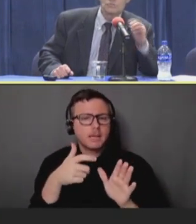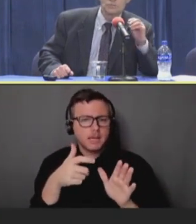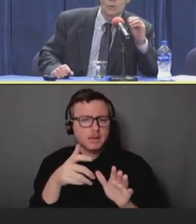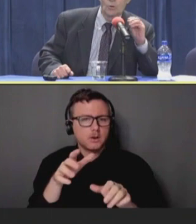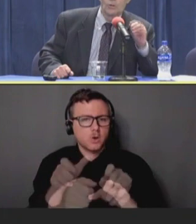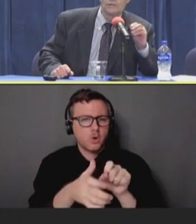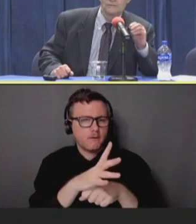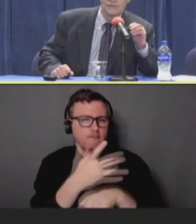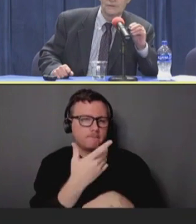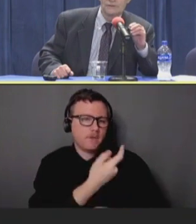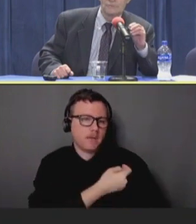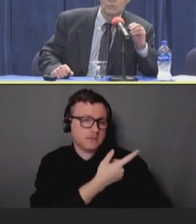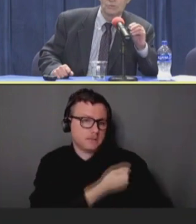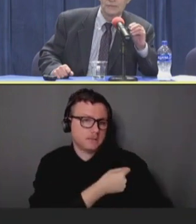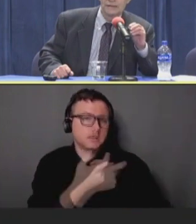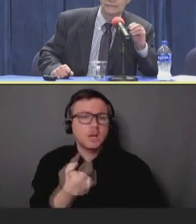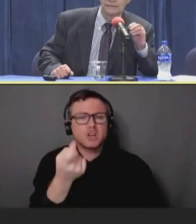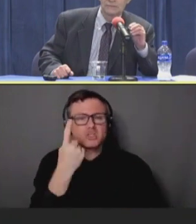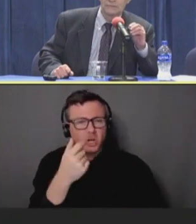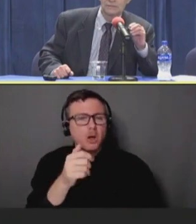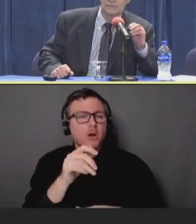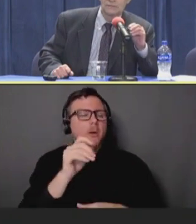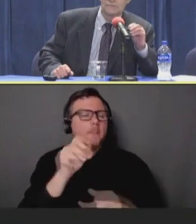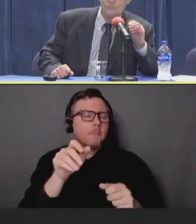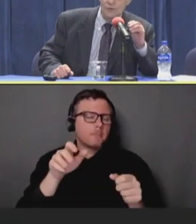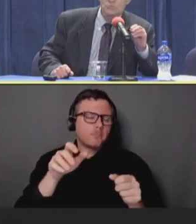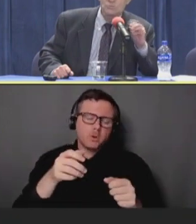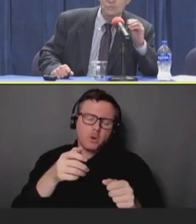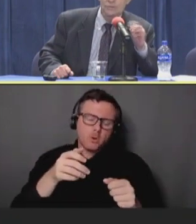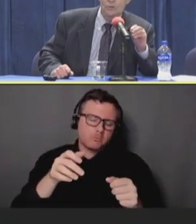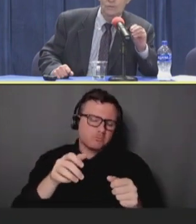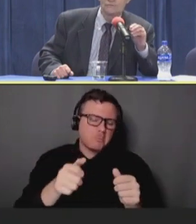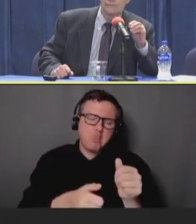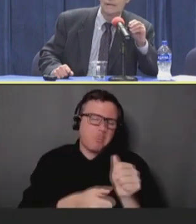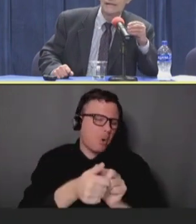Virtually all of them have pulled back now, virtually all of them.